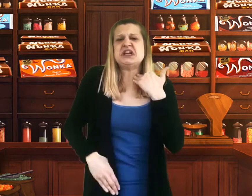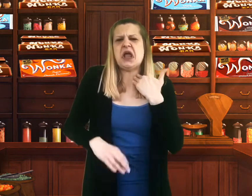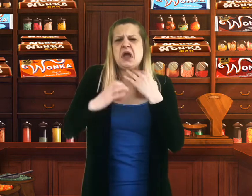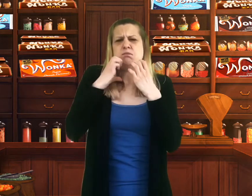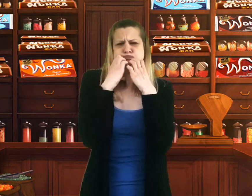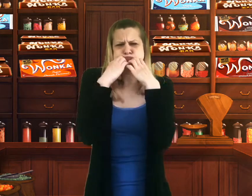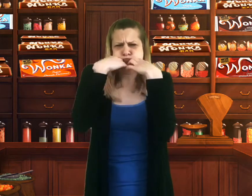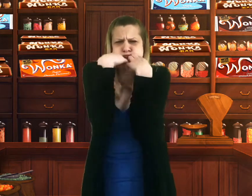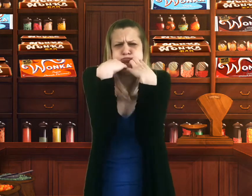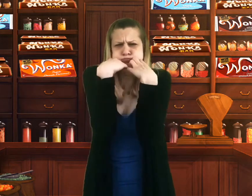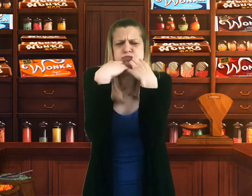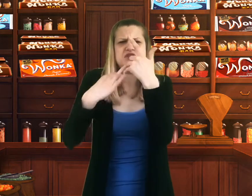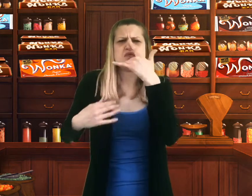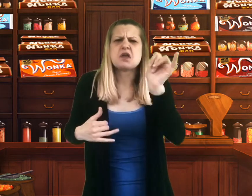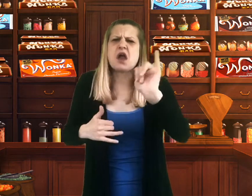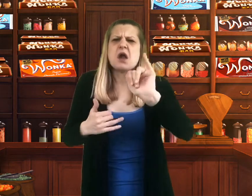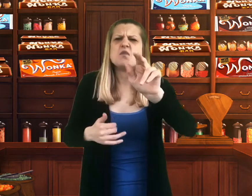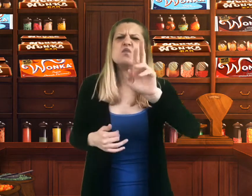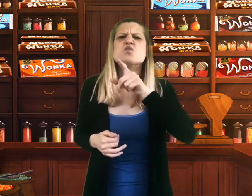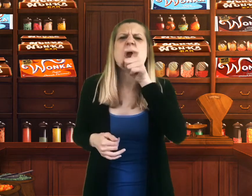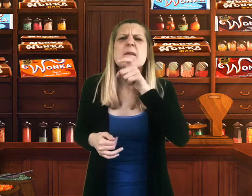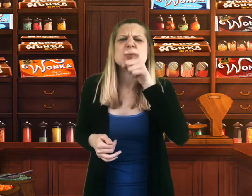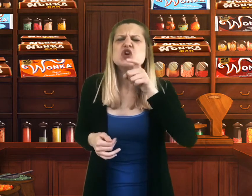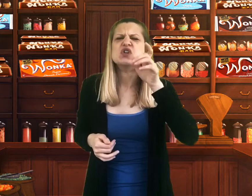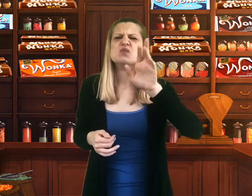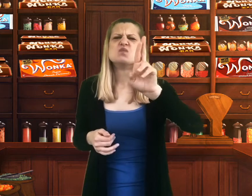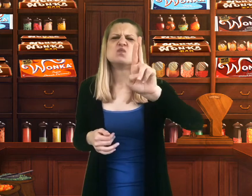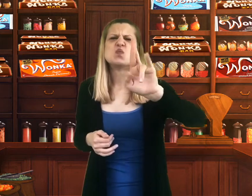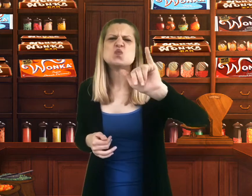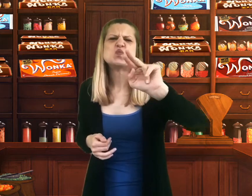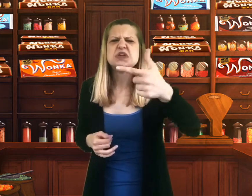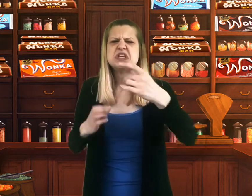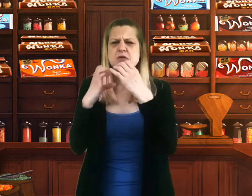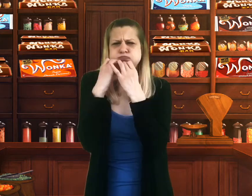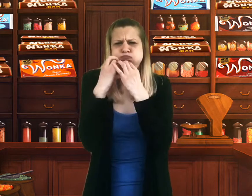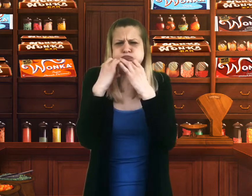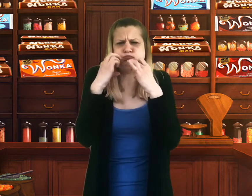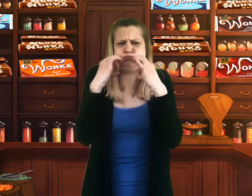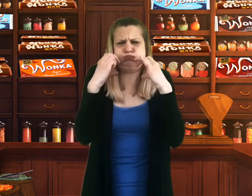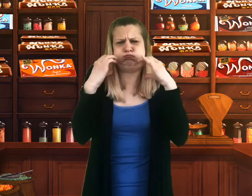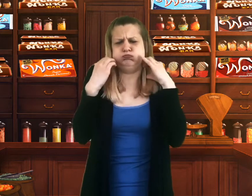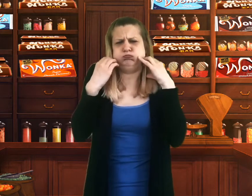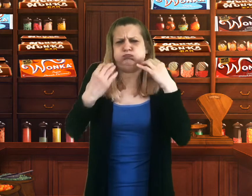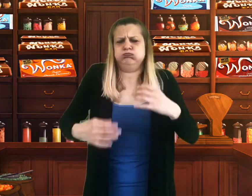The fat around his neck bulged out all around the top of his collar like a rubber ring.